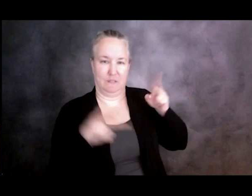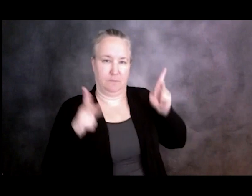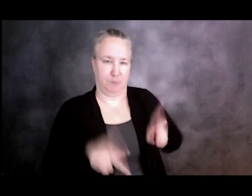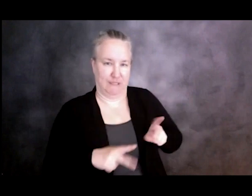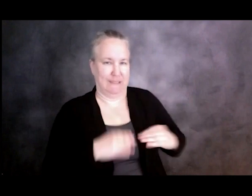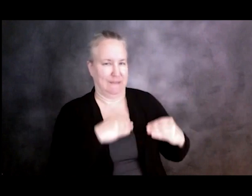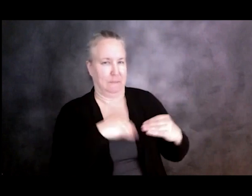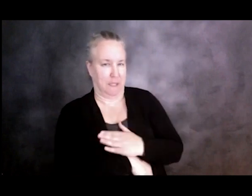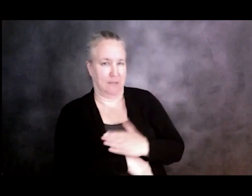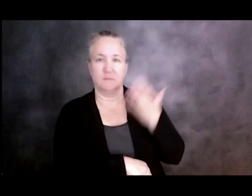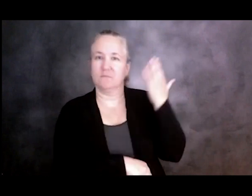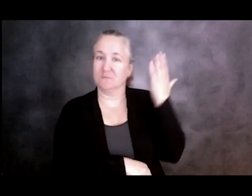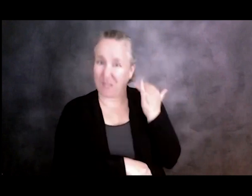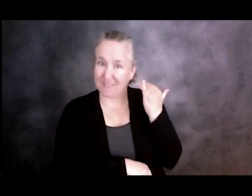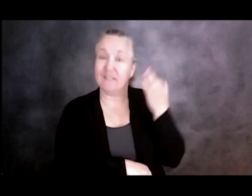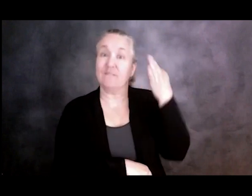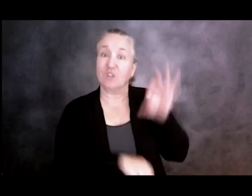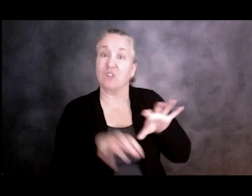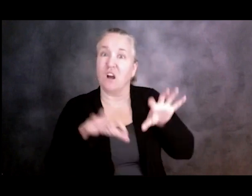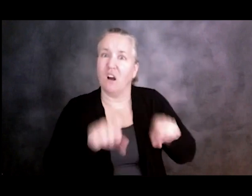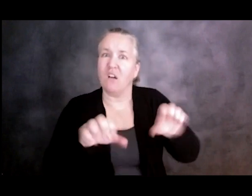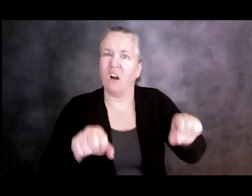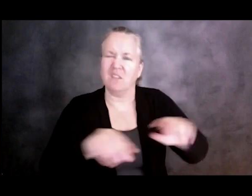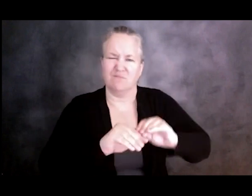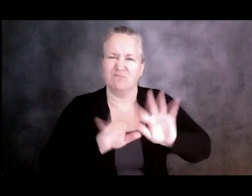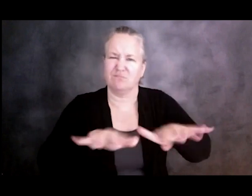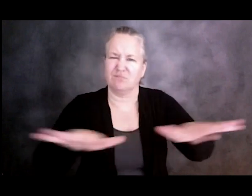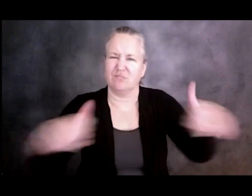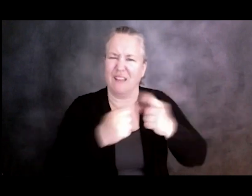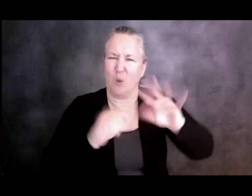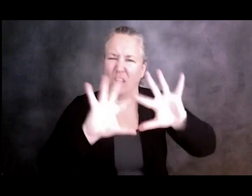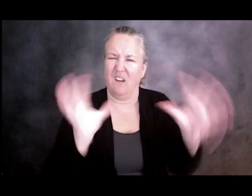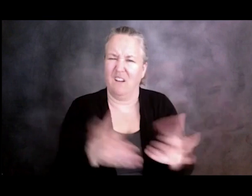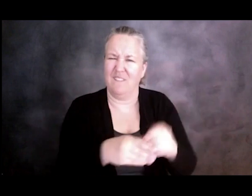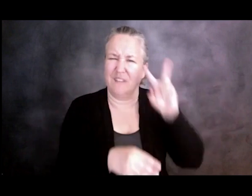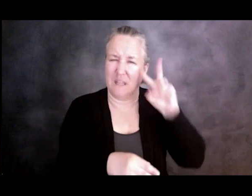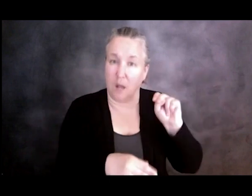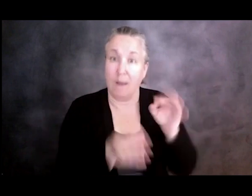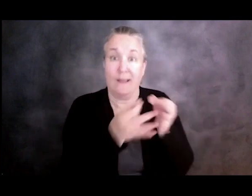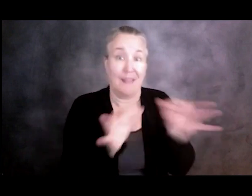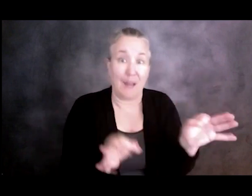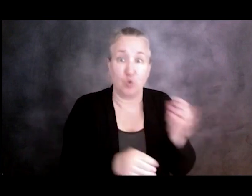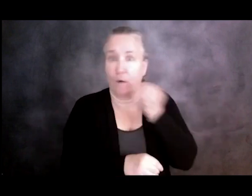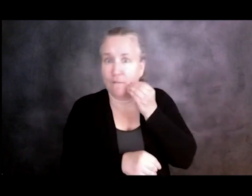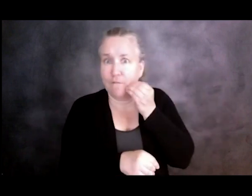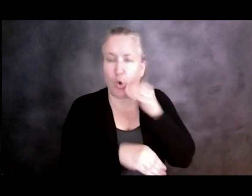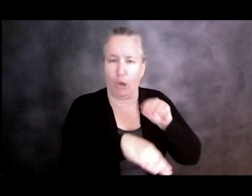because French colonization's traces are everywhere in Vietnamese culture, from the language to the food and so on. And in the sense, I think we've all